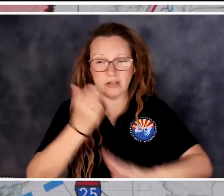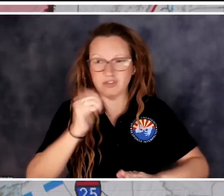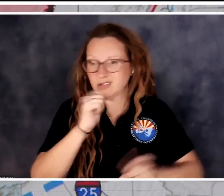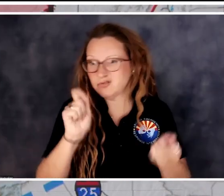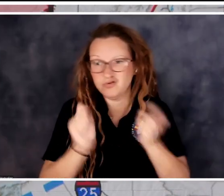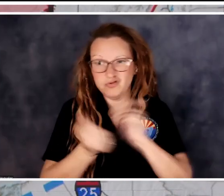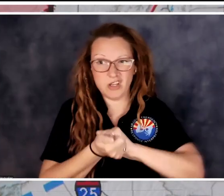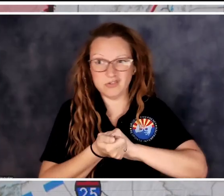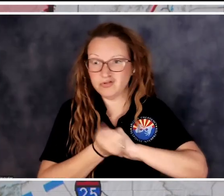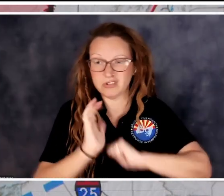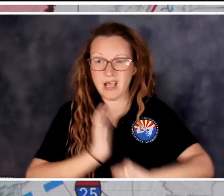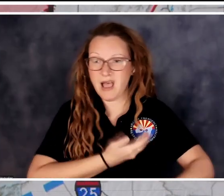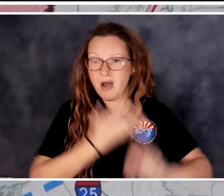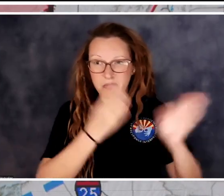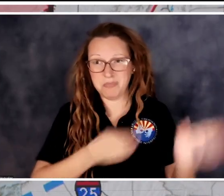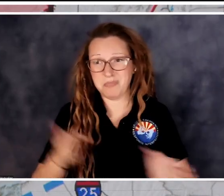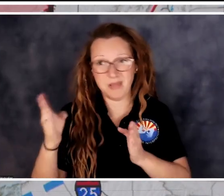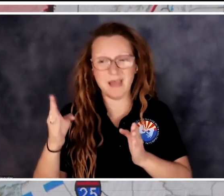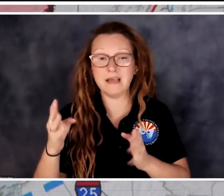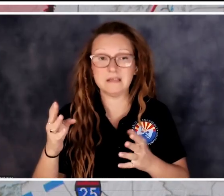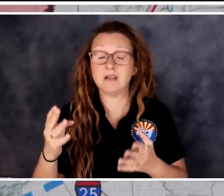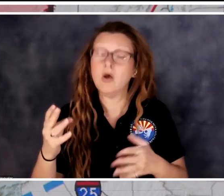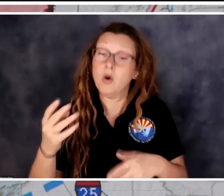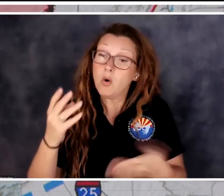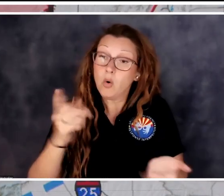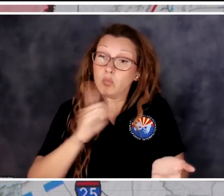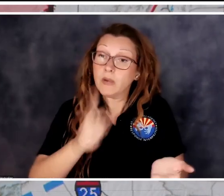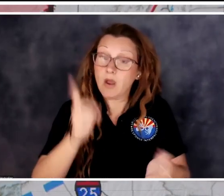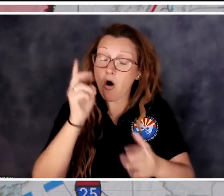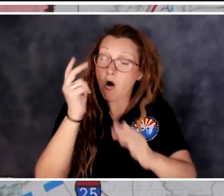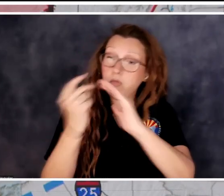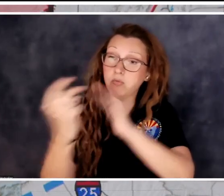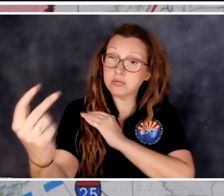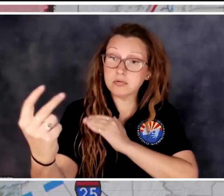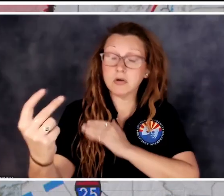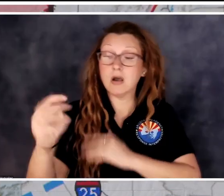Kind of, I wouldn't even call it a season slowing event, but we are looking into the future